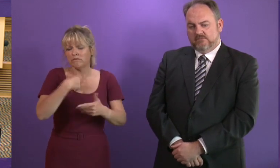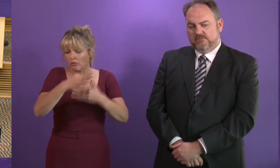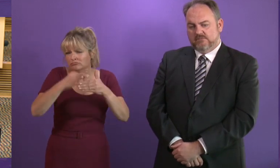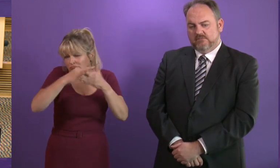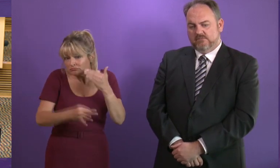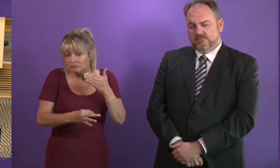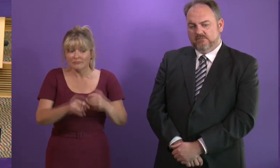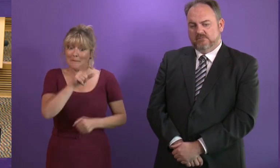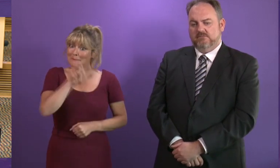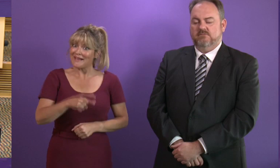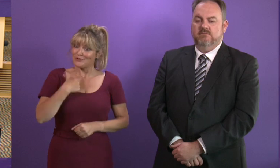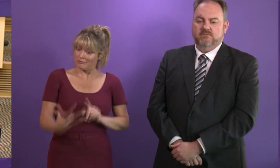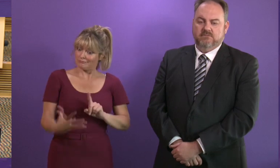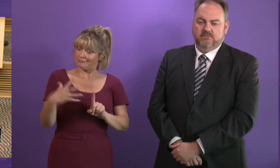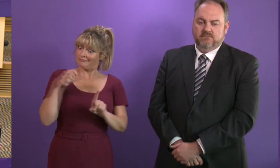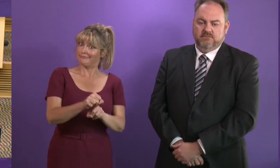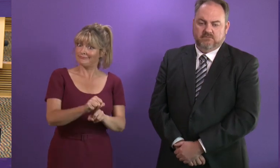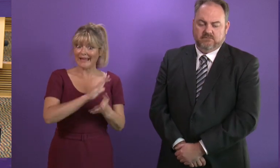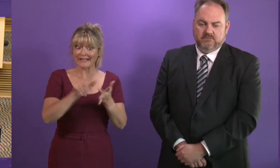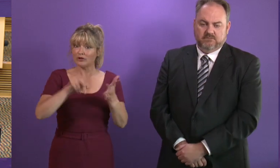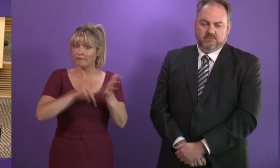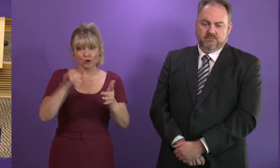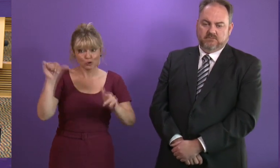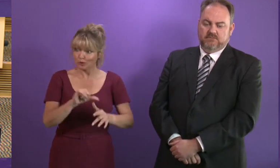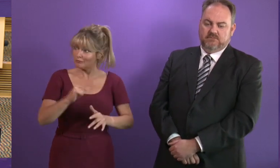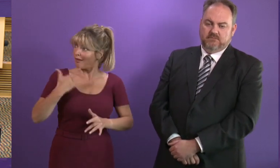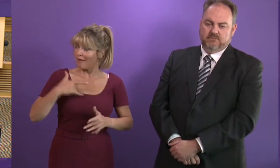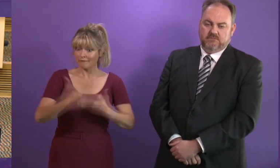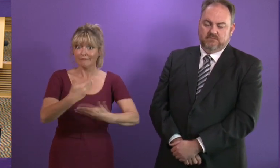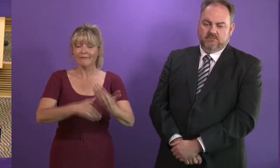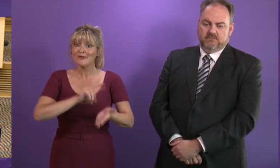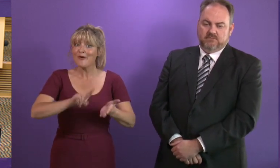near-normal life expectancy. A person with sustained undetectable levels of HIV in their